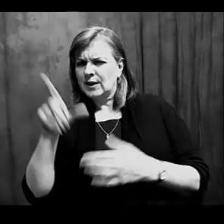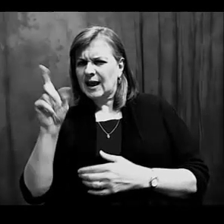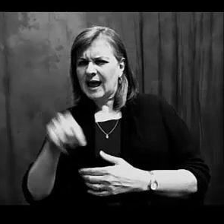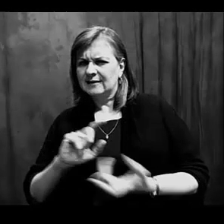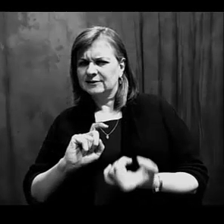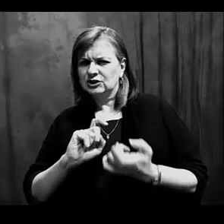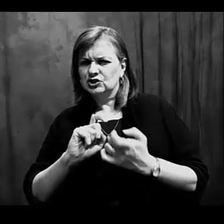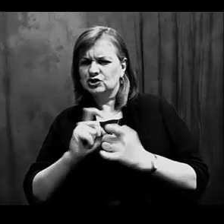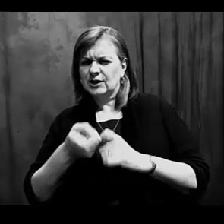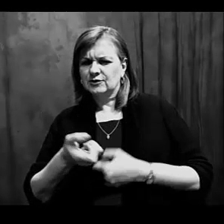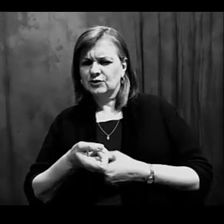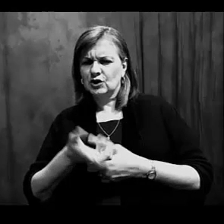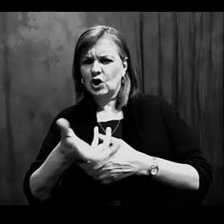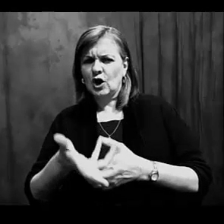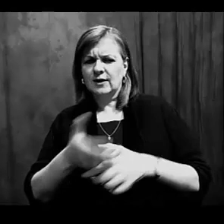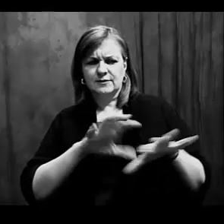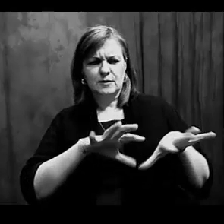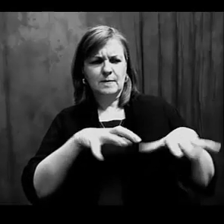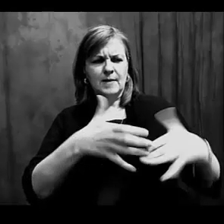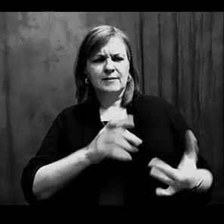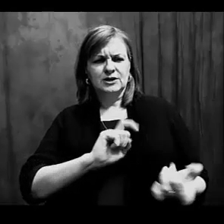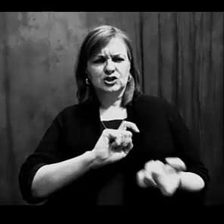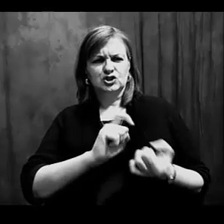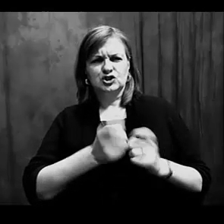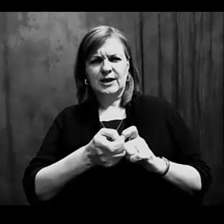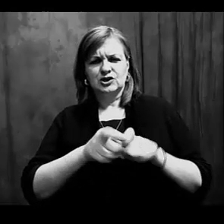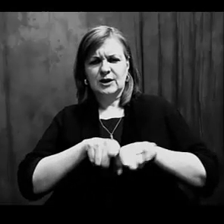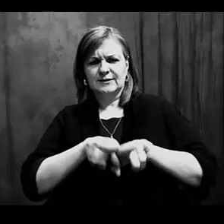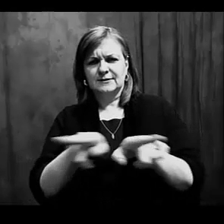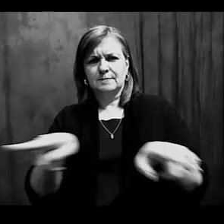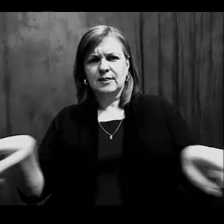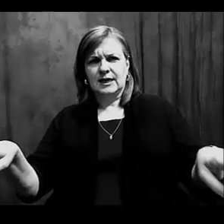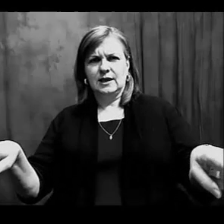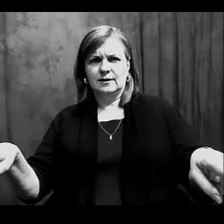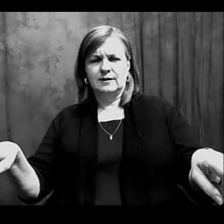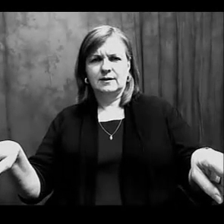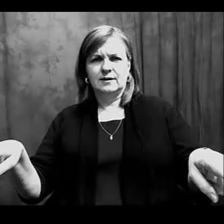so what we want to look at is what has to change to really drive that population to split or diverge